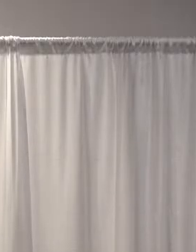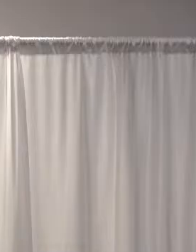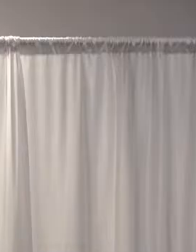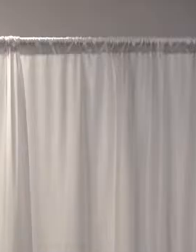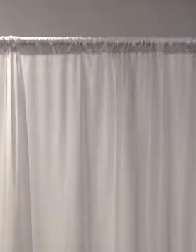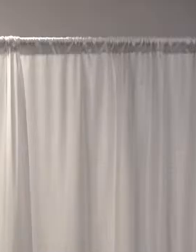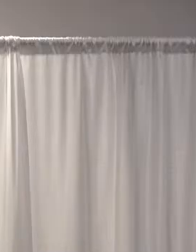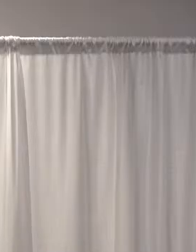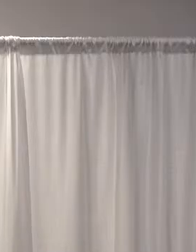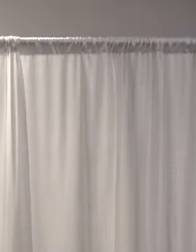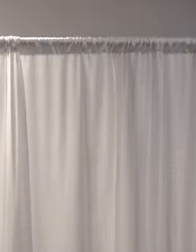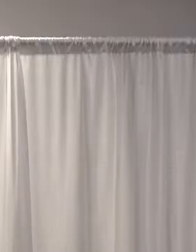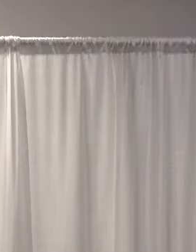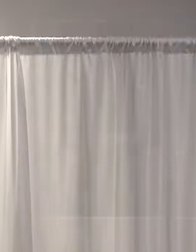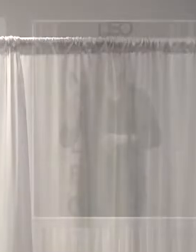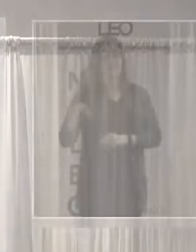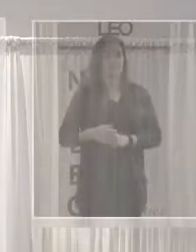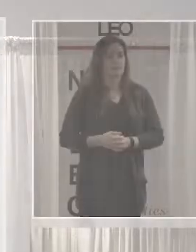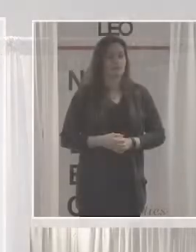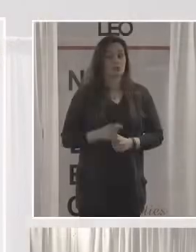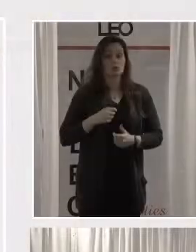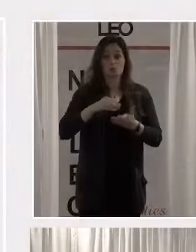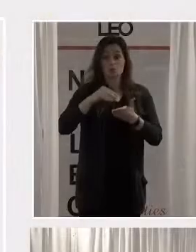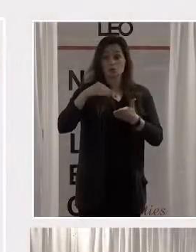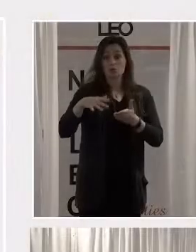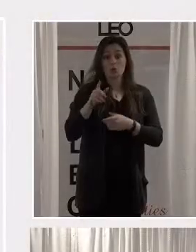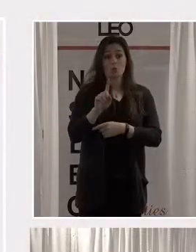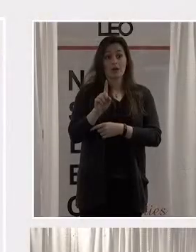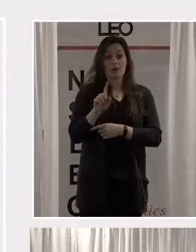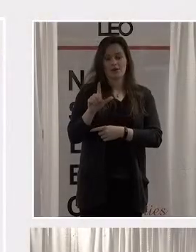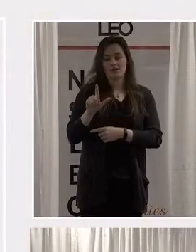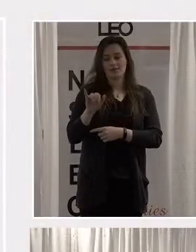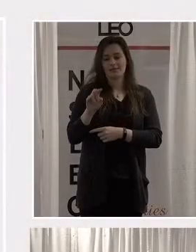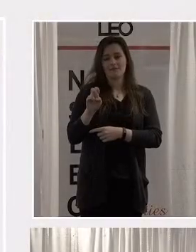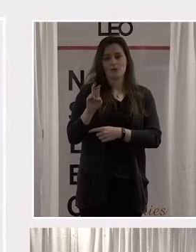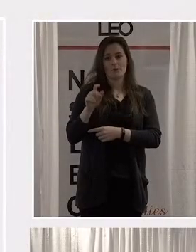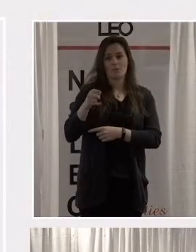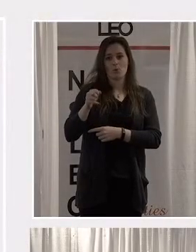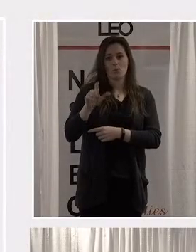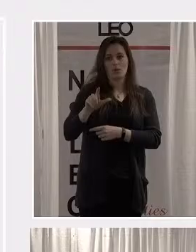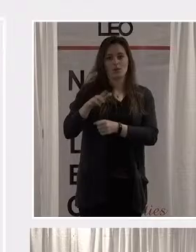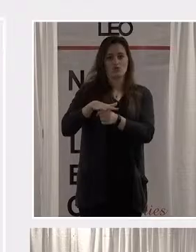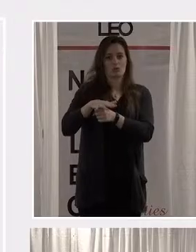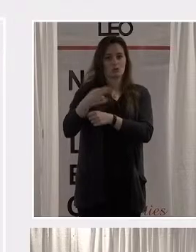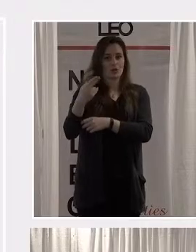BETH IS A STUDENT AT LIVERPOOL REGIONAL HIGH SCHOOL, LRHS,